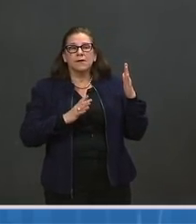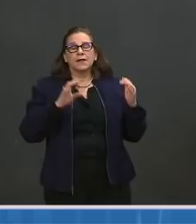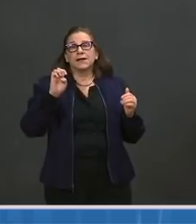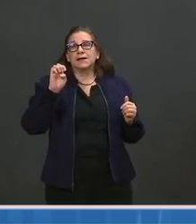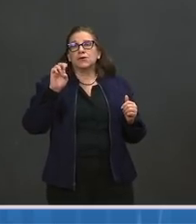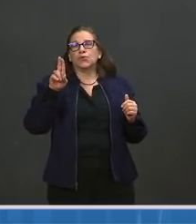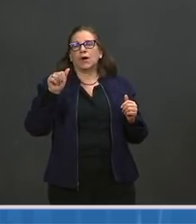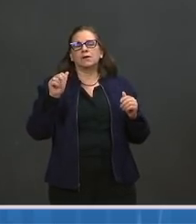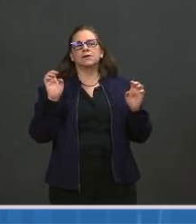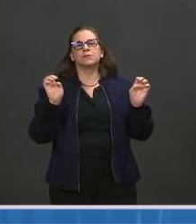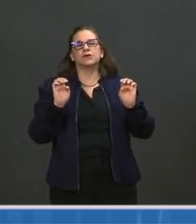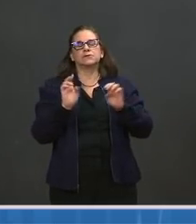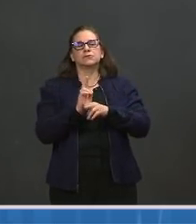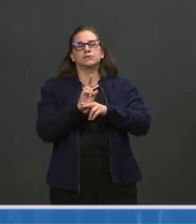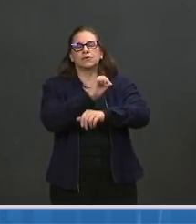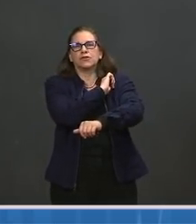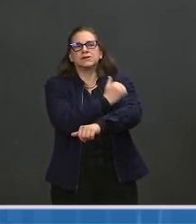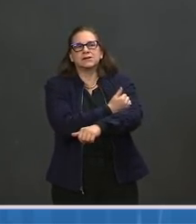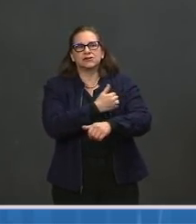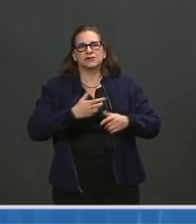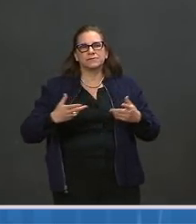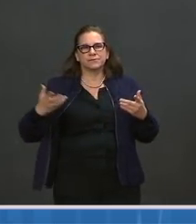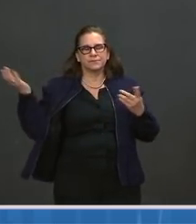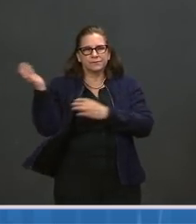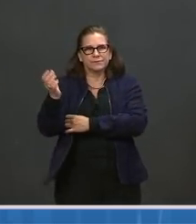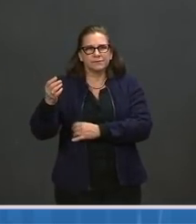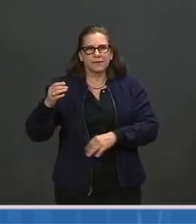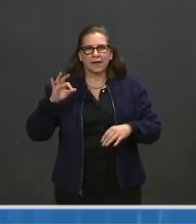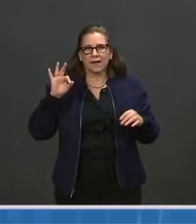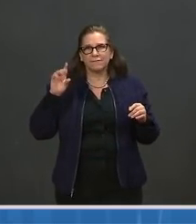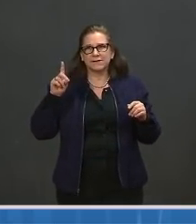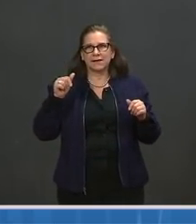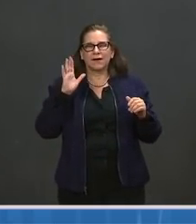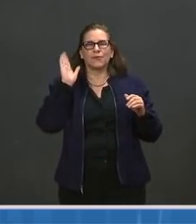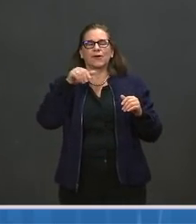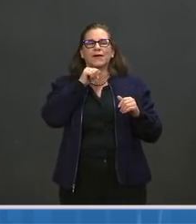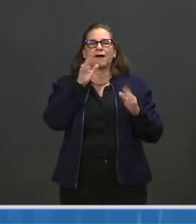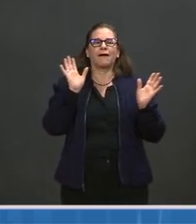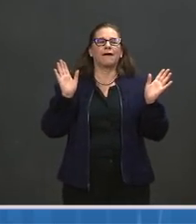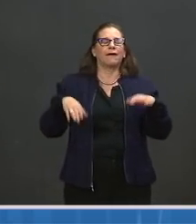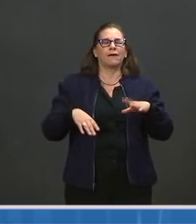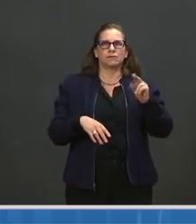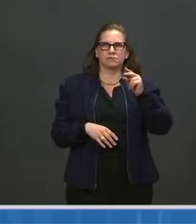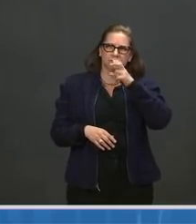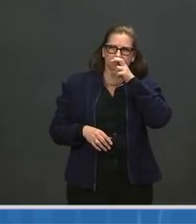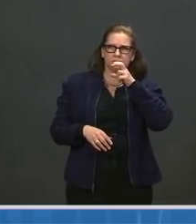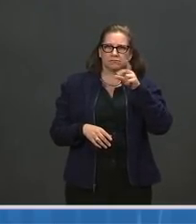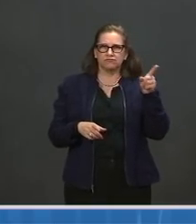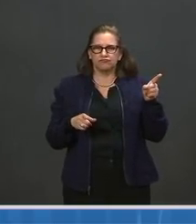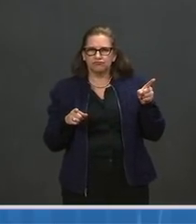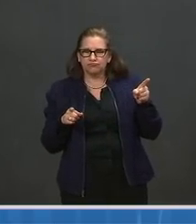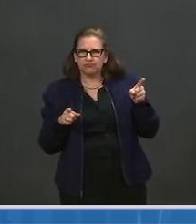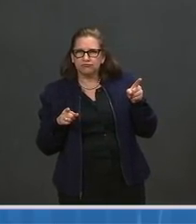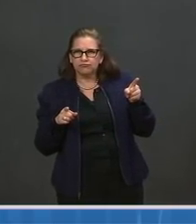in every aspect of these data. Mr. Slavitt: Yes. And I just very much appreciate that -- those comments.